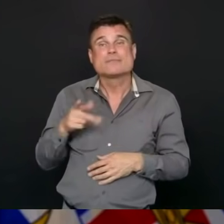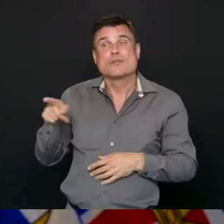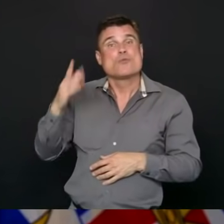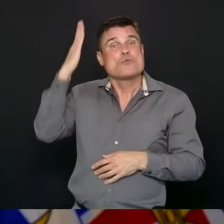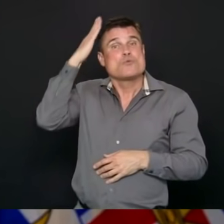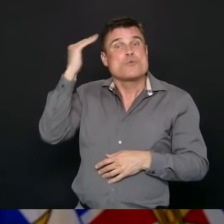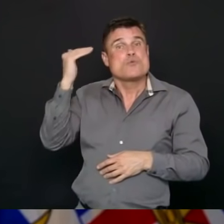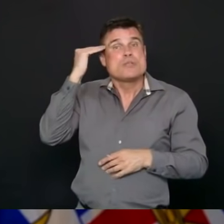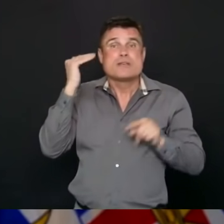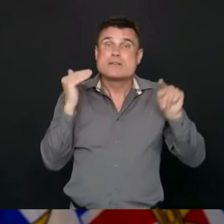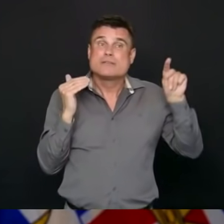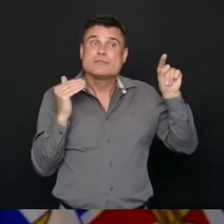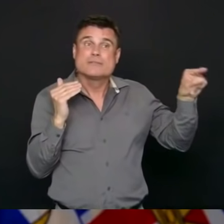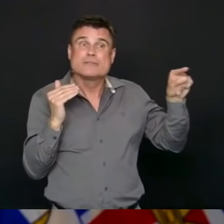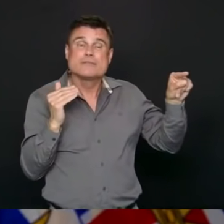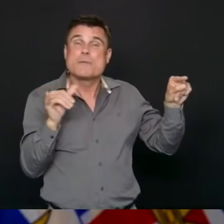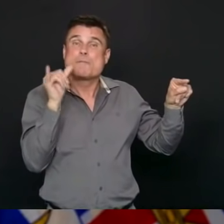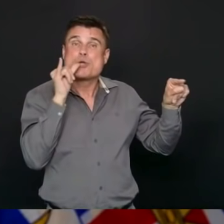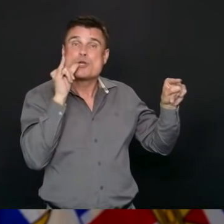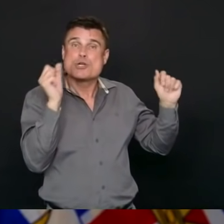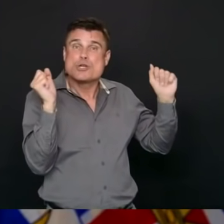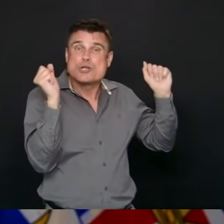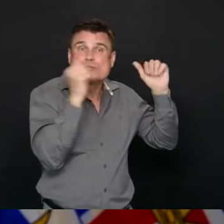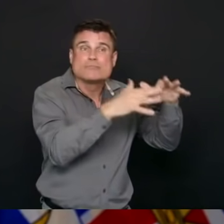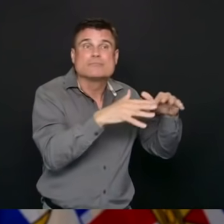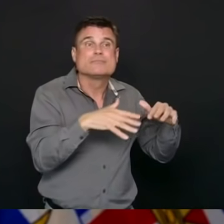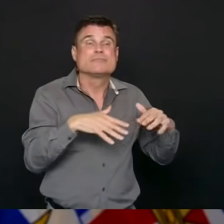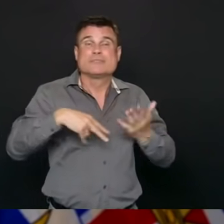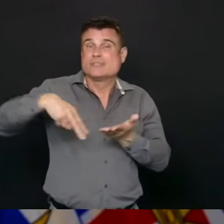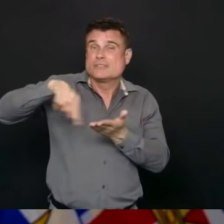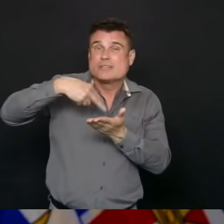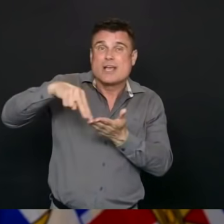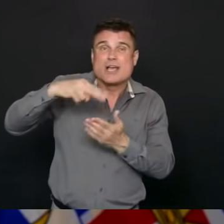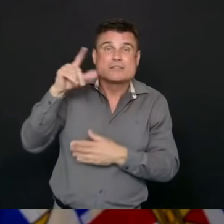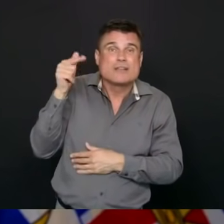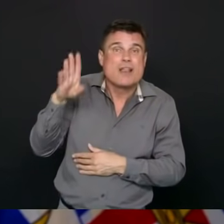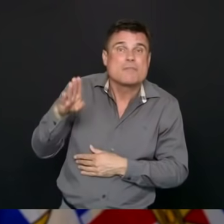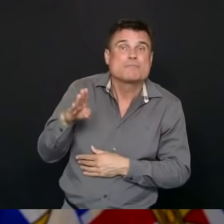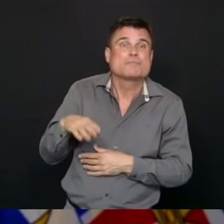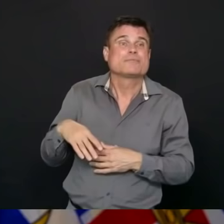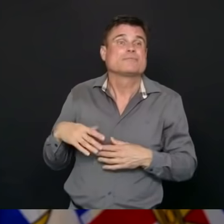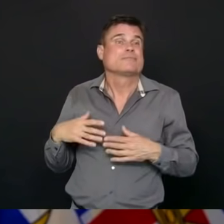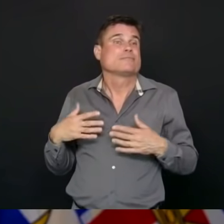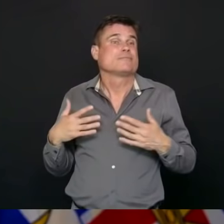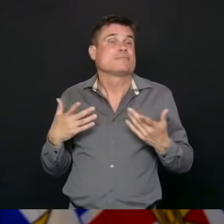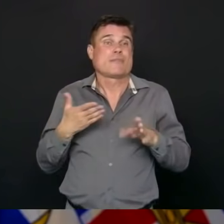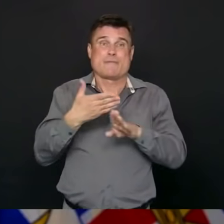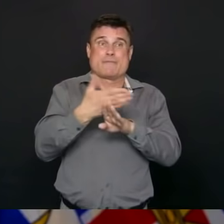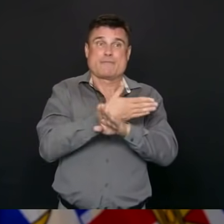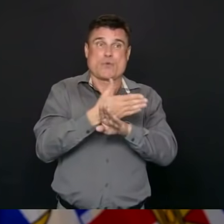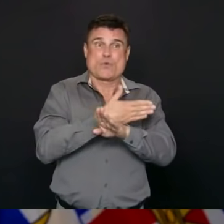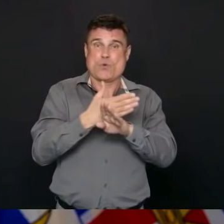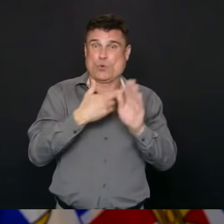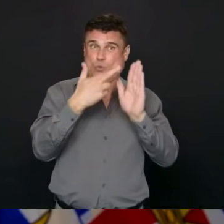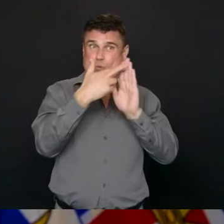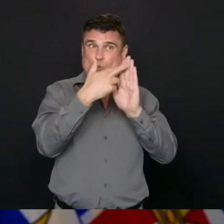people who got together in bars and nightclubs before they put in restrictions. These are the environments where we